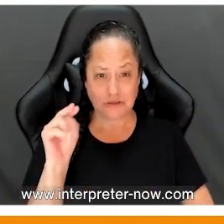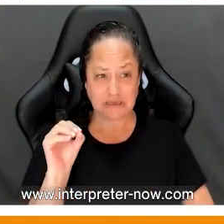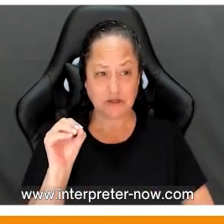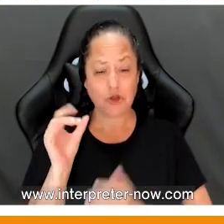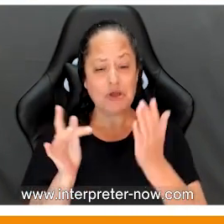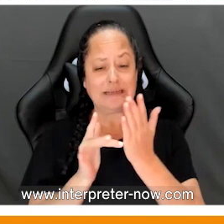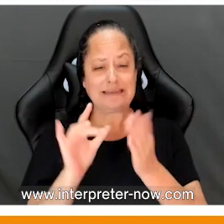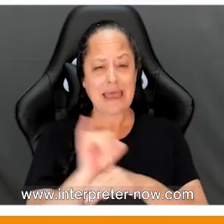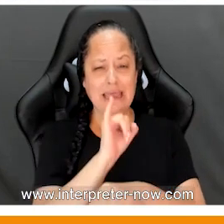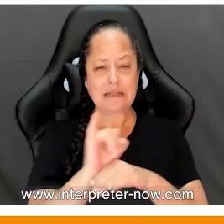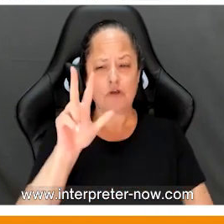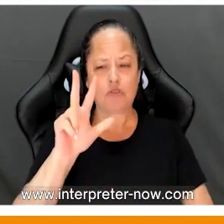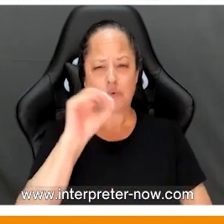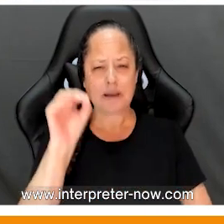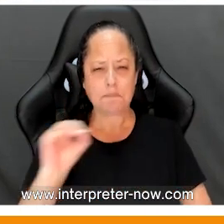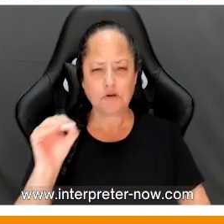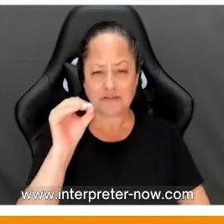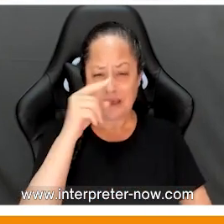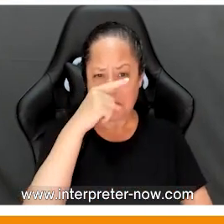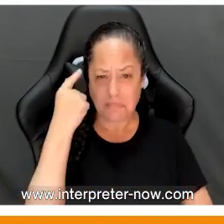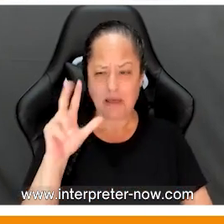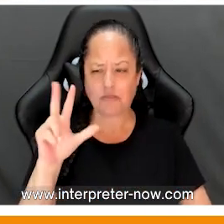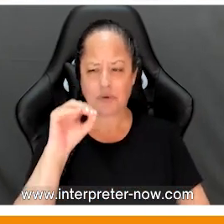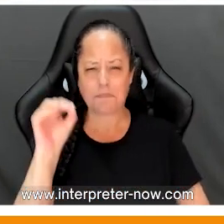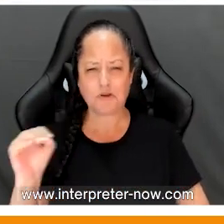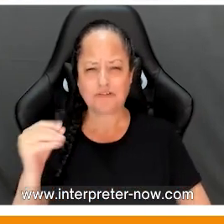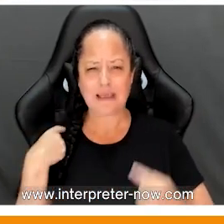Tech industry is like 3% Black, another 3% Latino, there's not that many people that look like me.